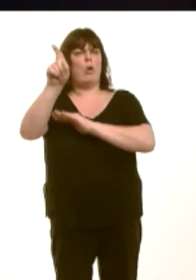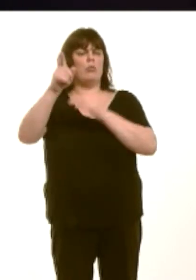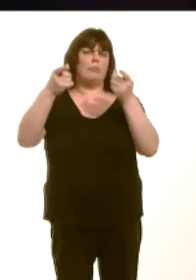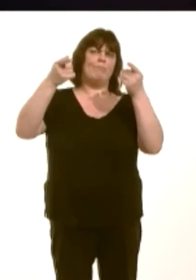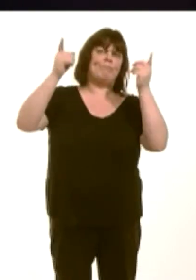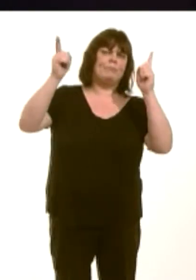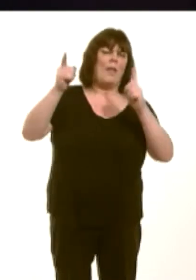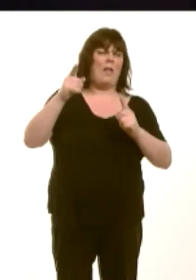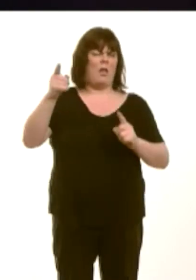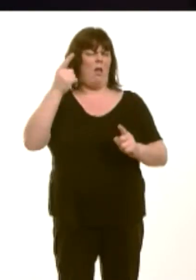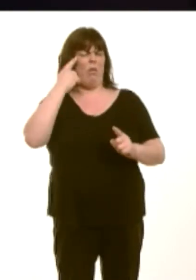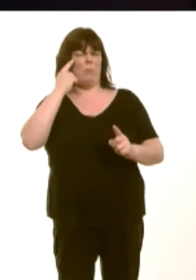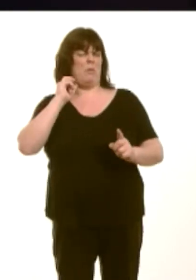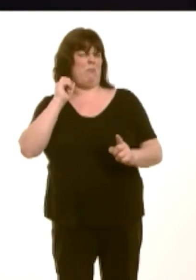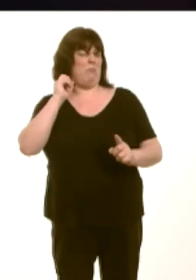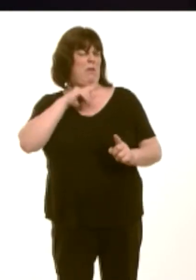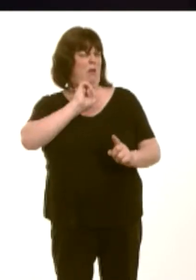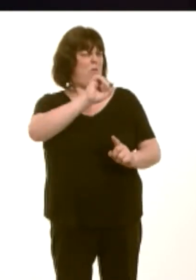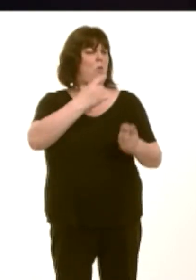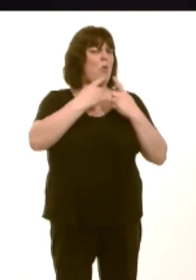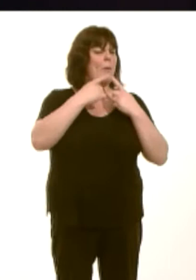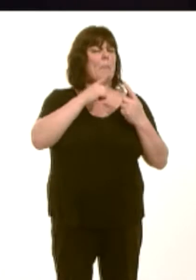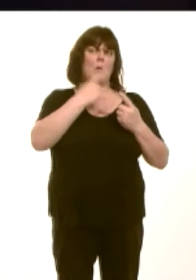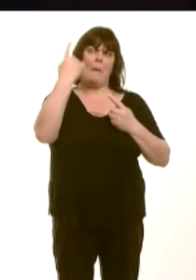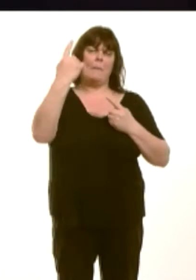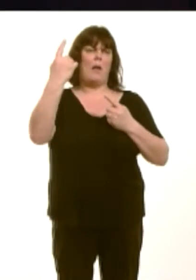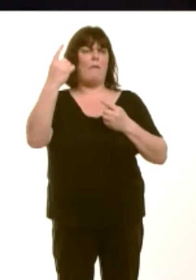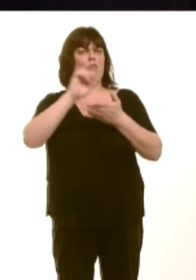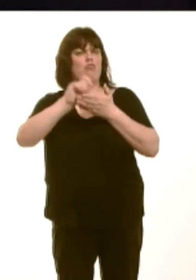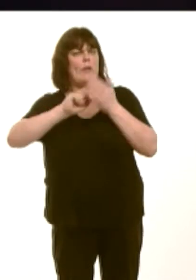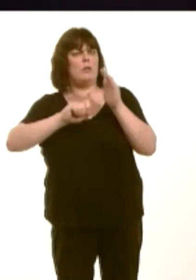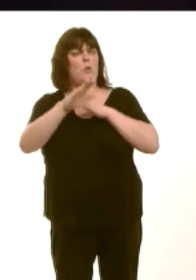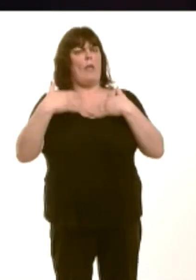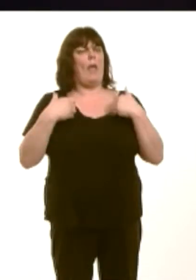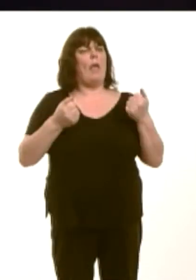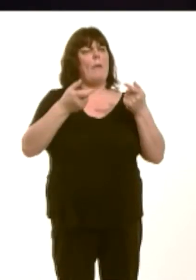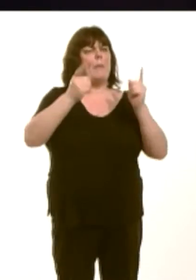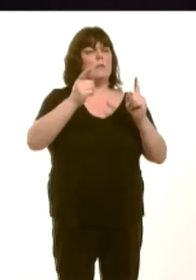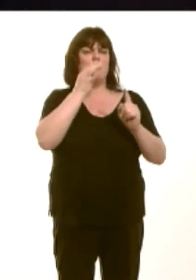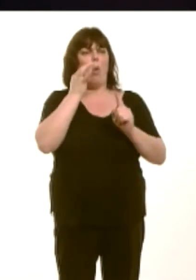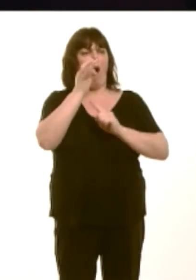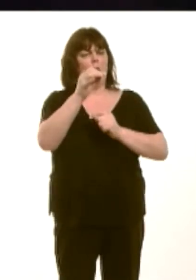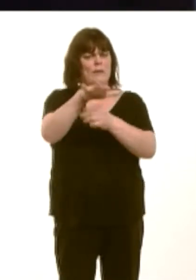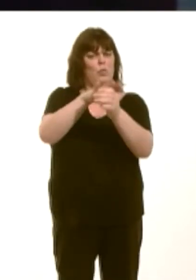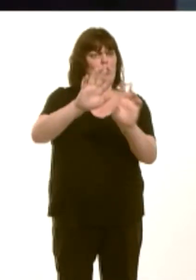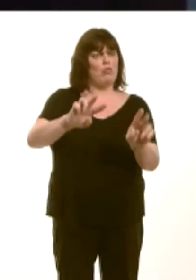health asking him to intervene and commending him on taking forward the matter to a review.